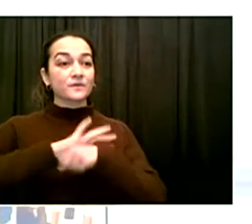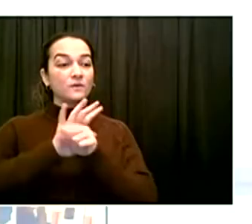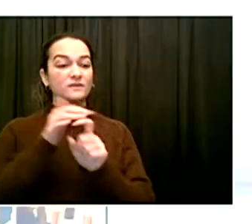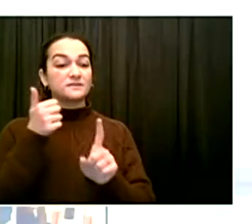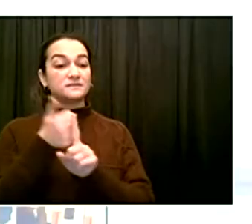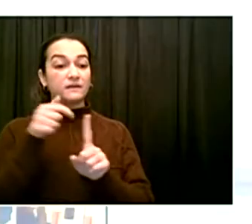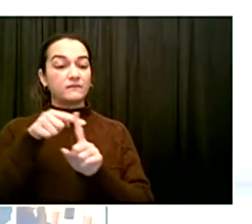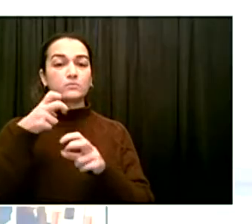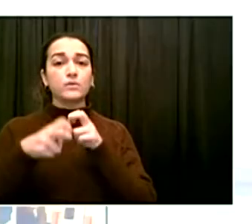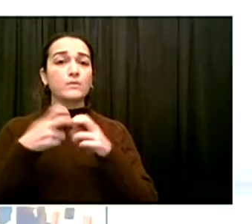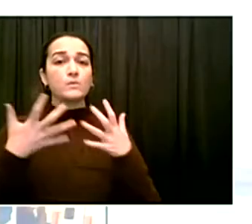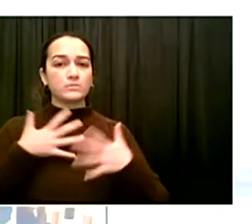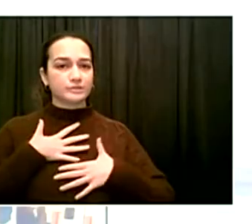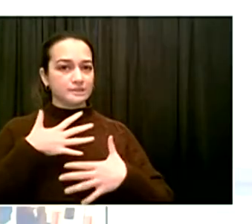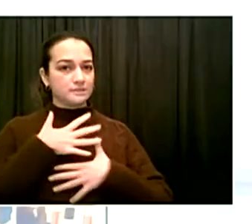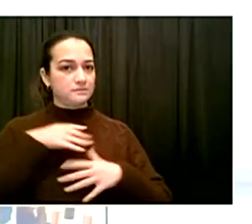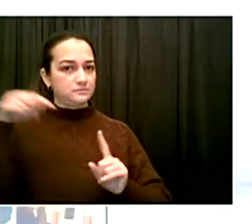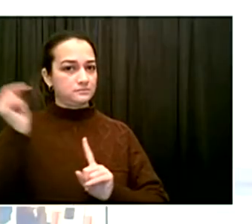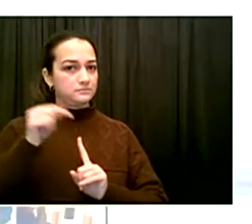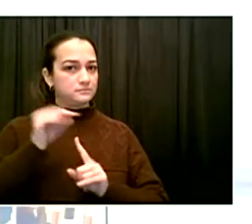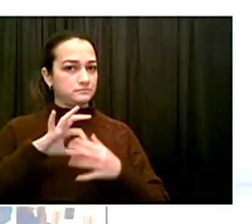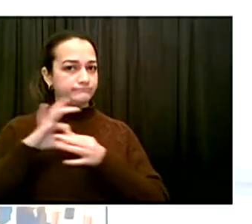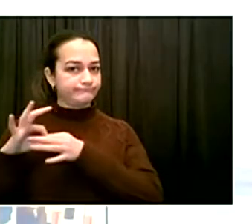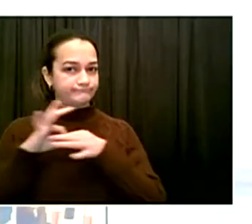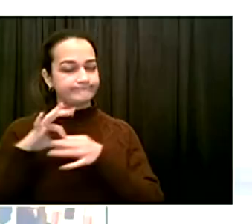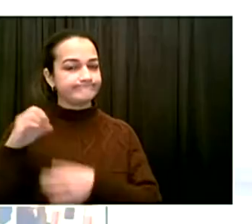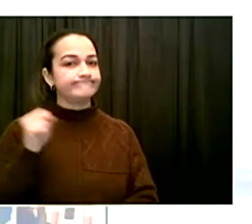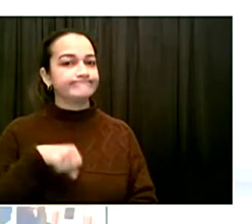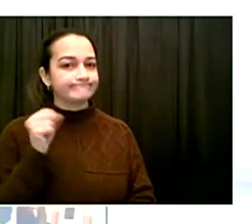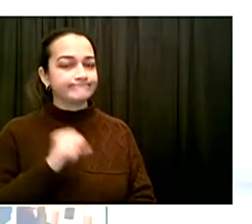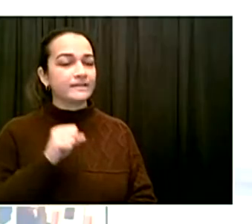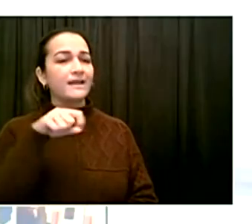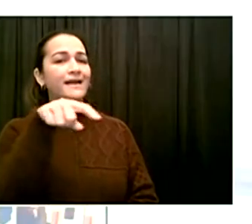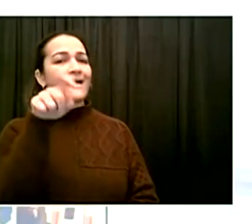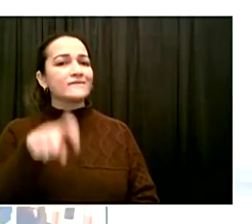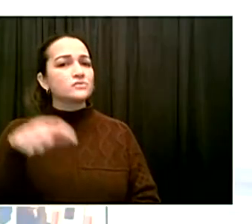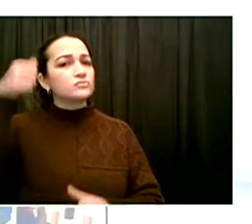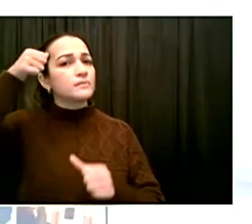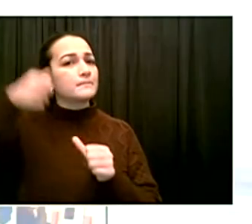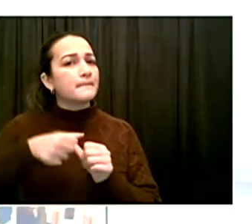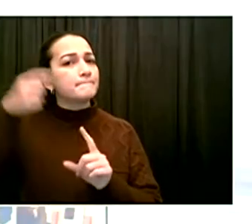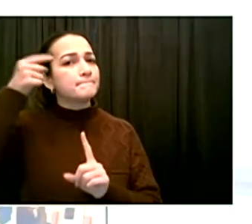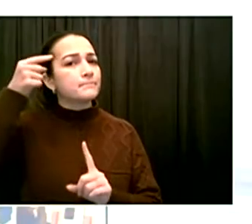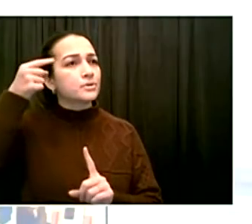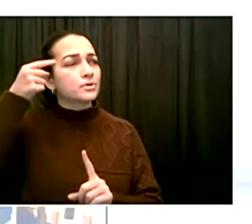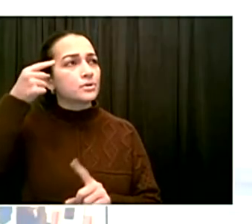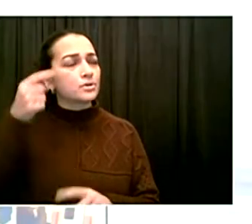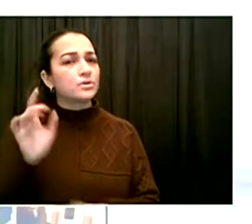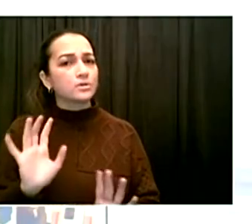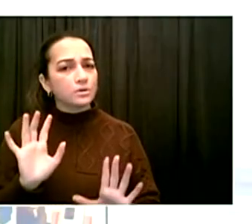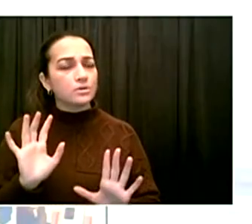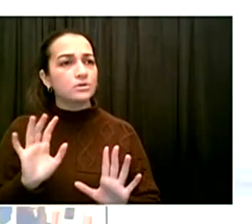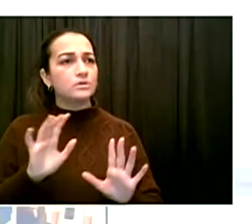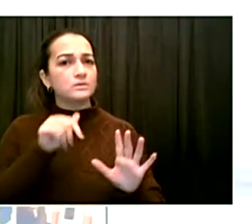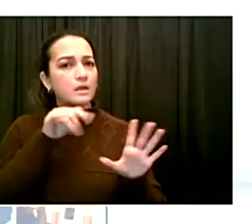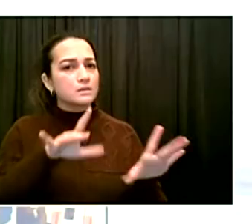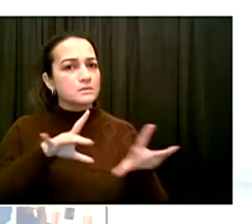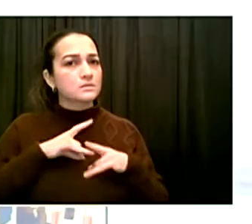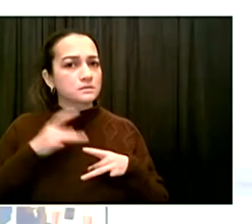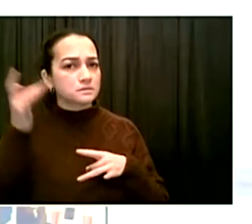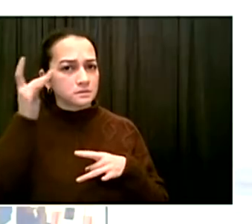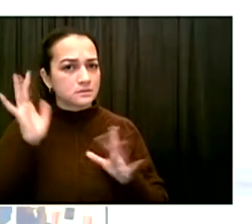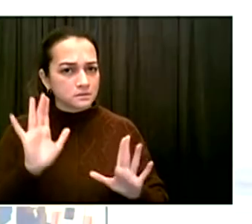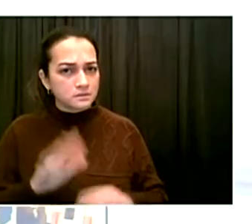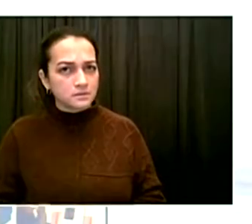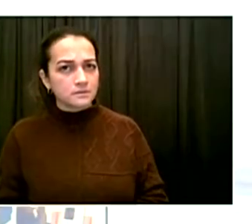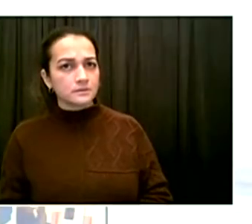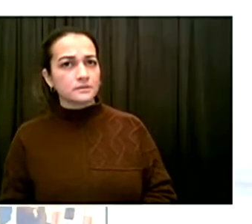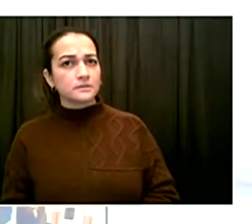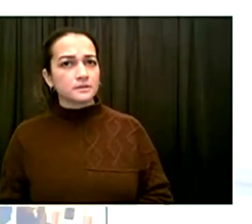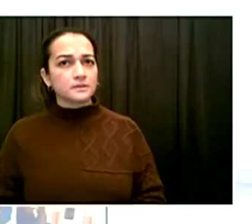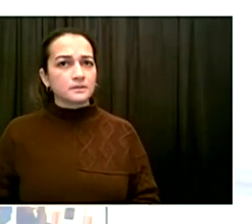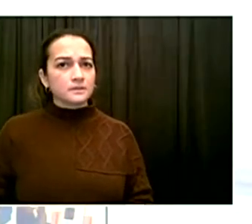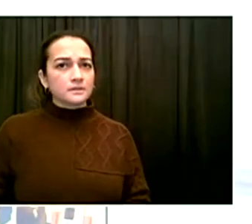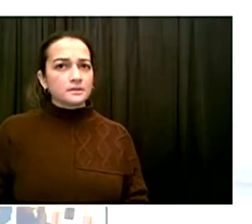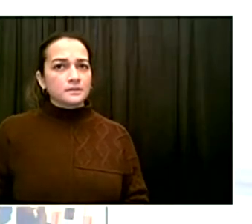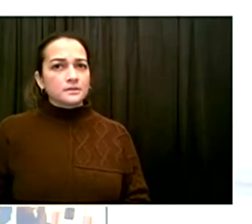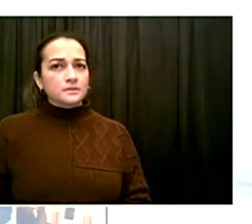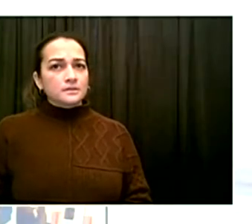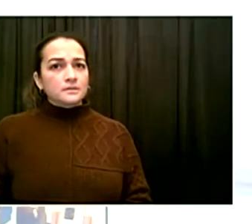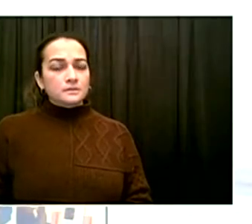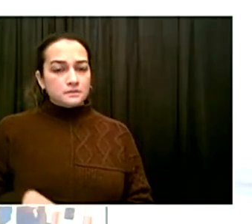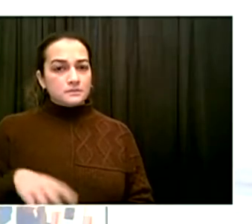THINK ABOUT EXPOSURE,